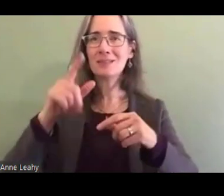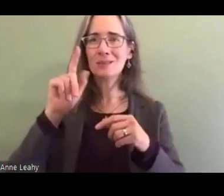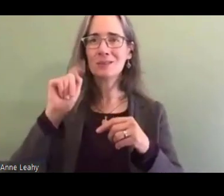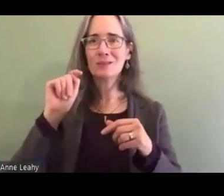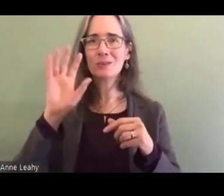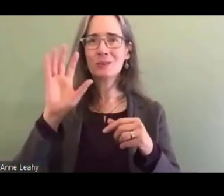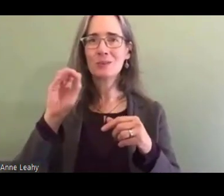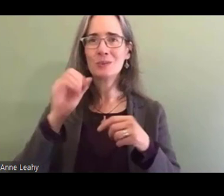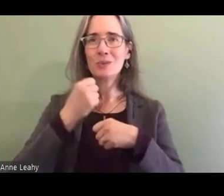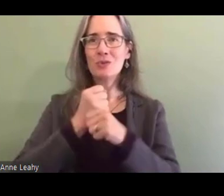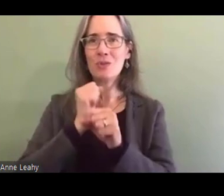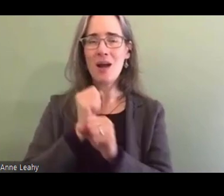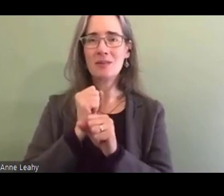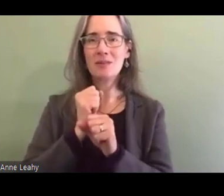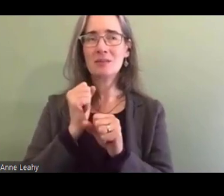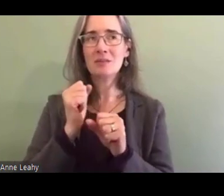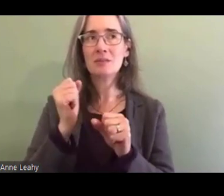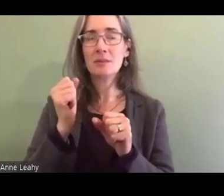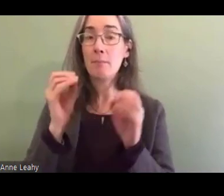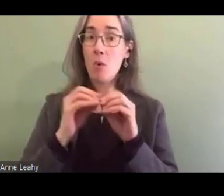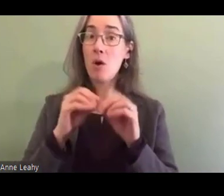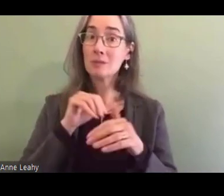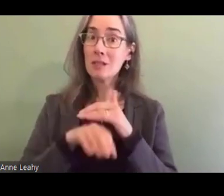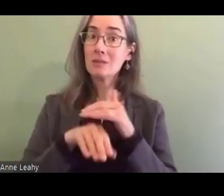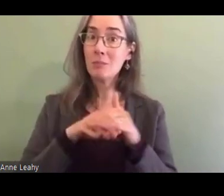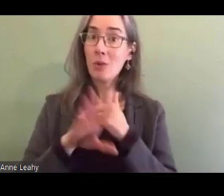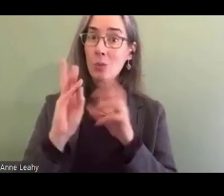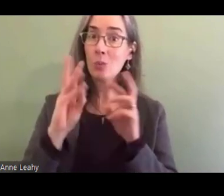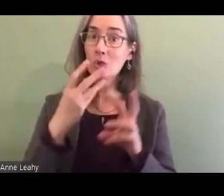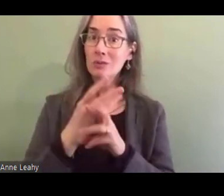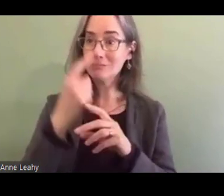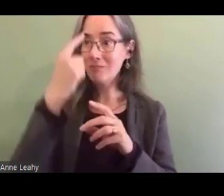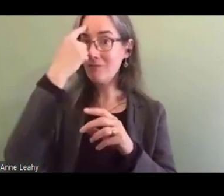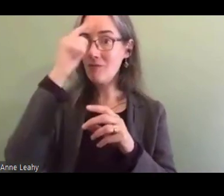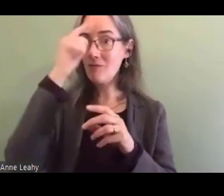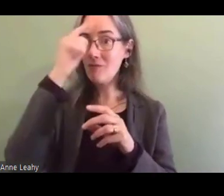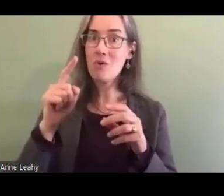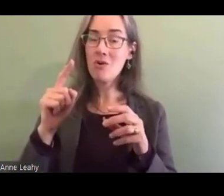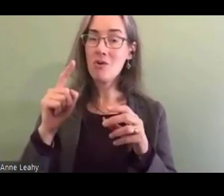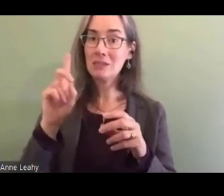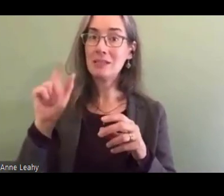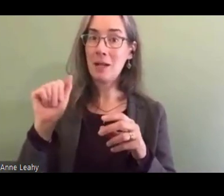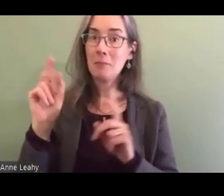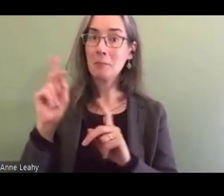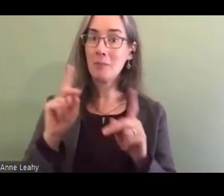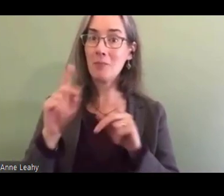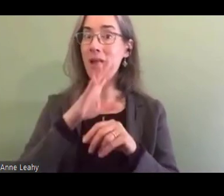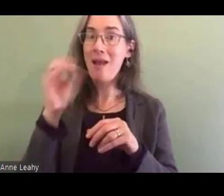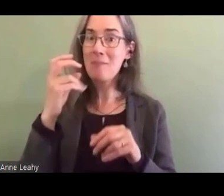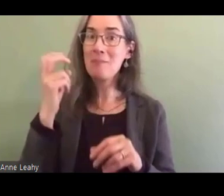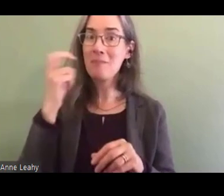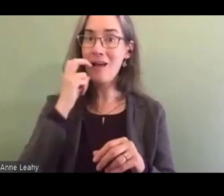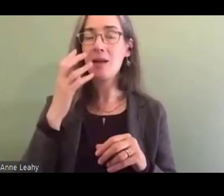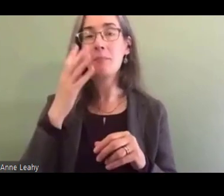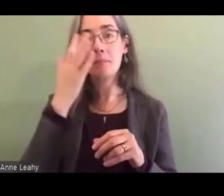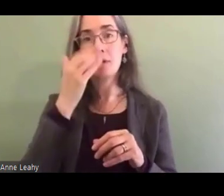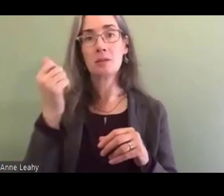to create a more accessible world for disabled people and the blind.